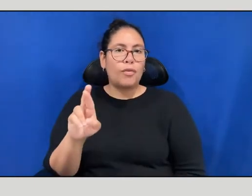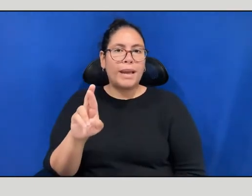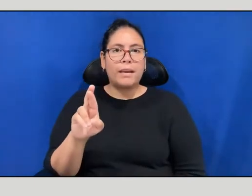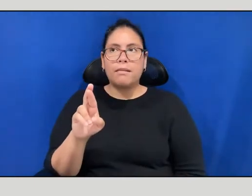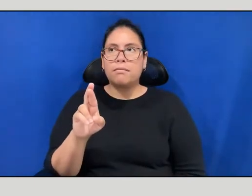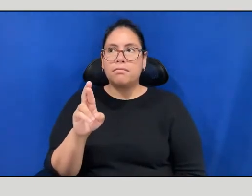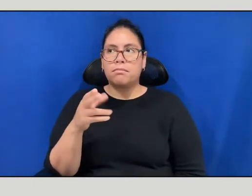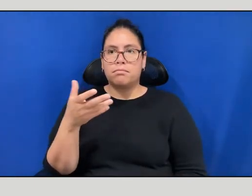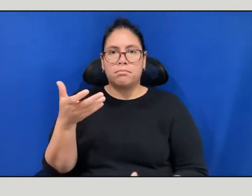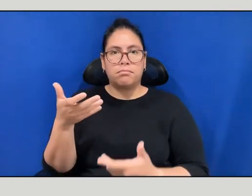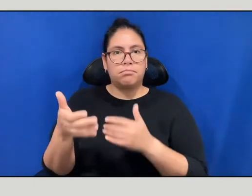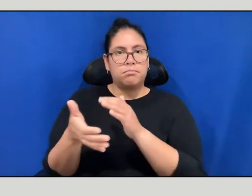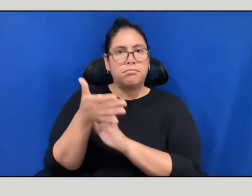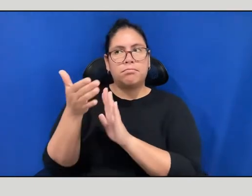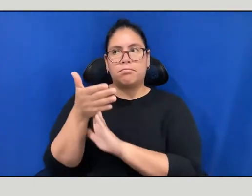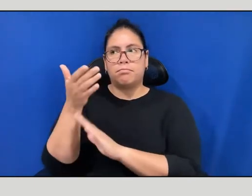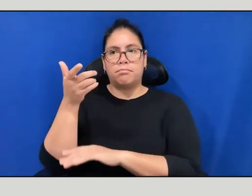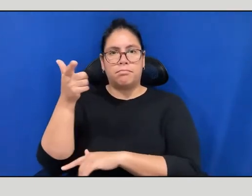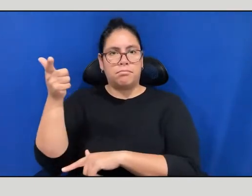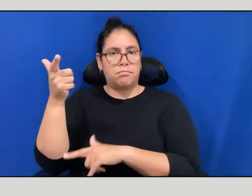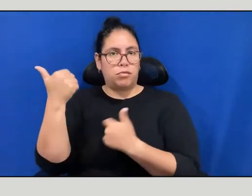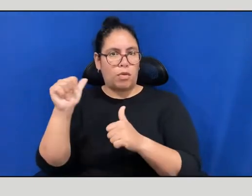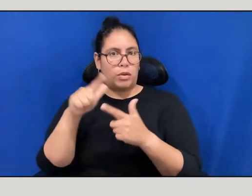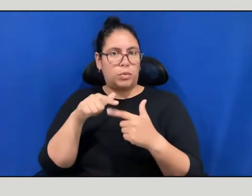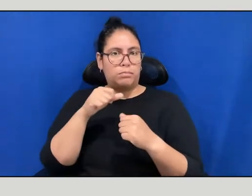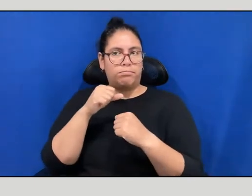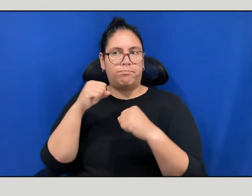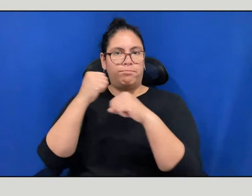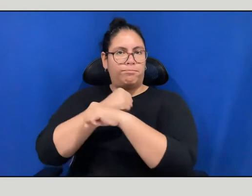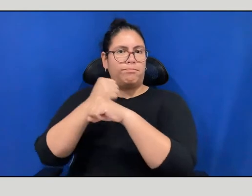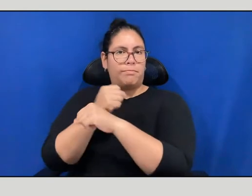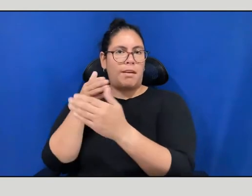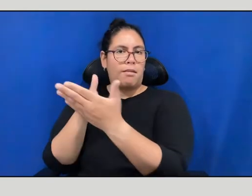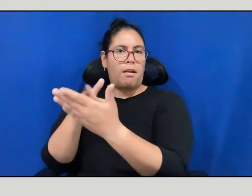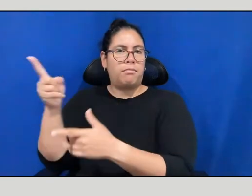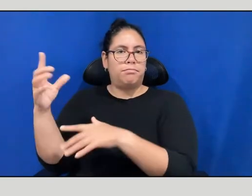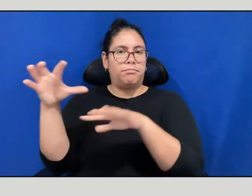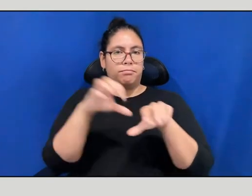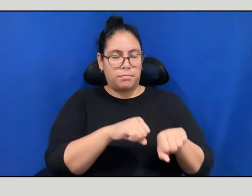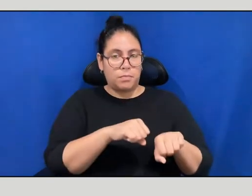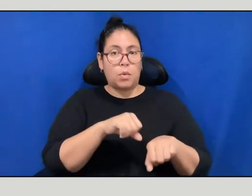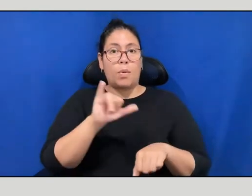So I thought about materials that are related with our experiences.